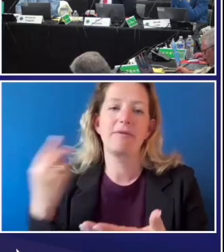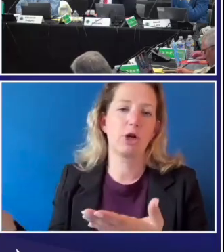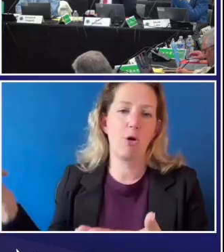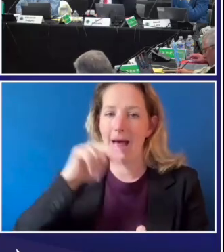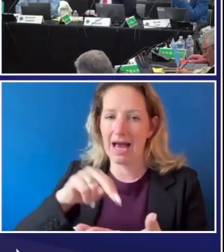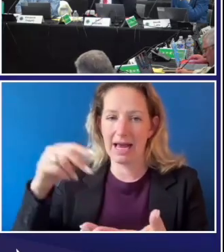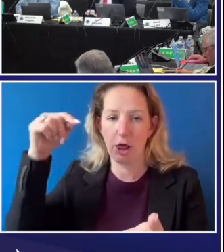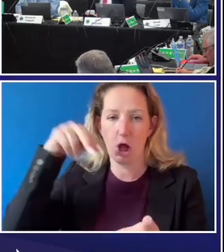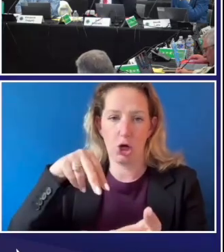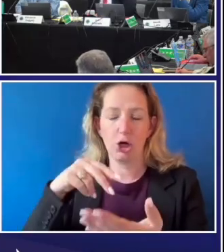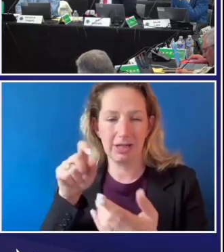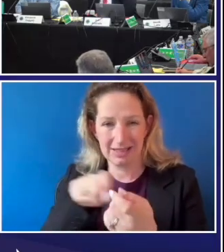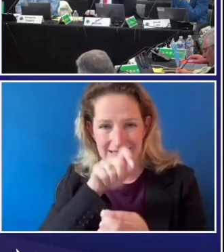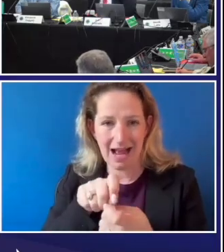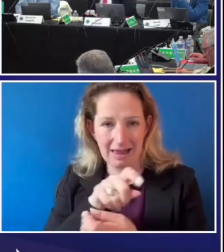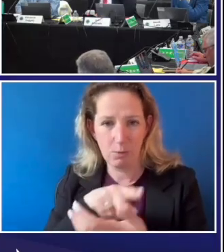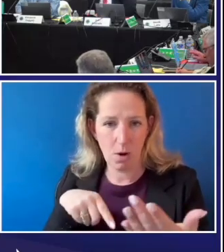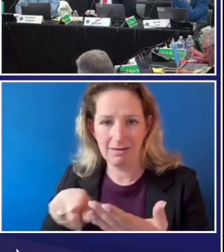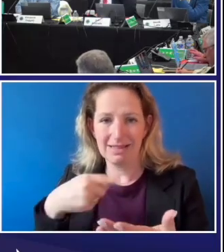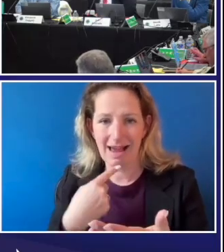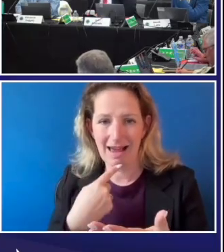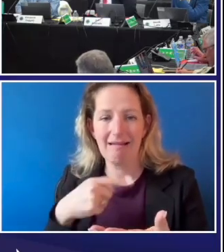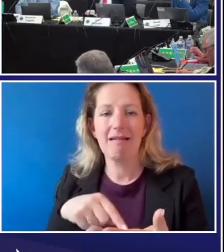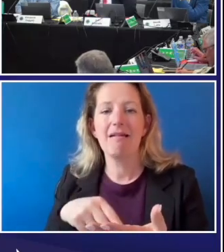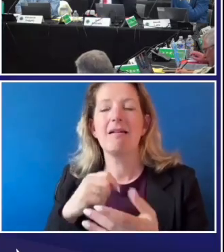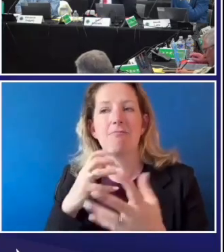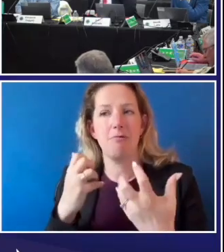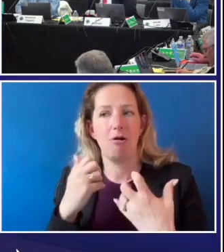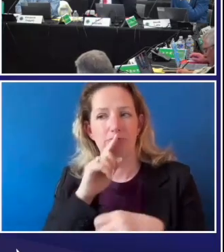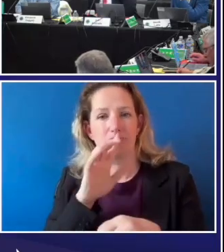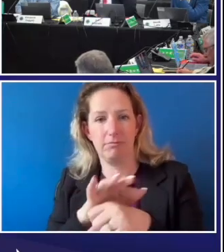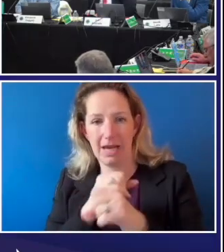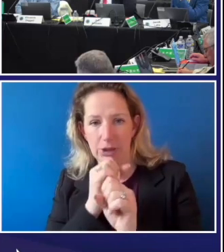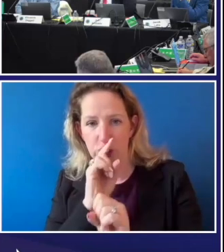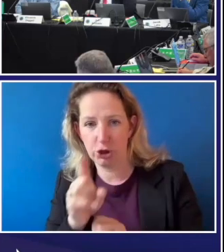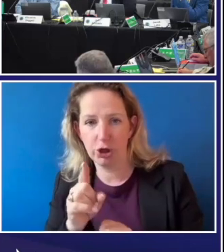Um, and just make sure. But I don't think we went to the, we went full